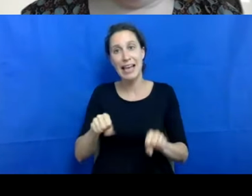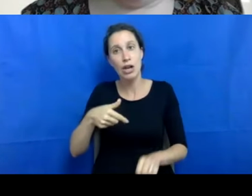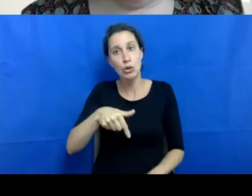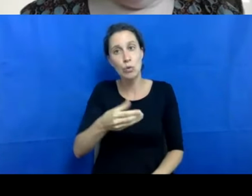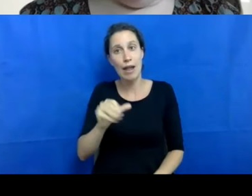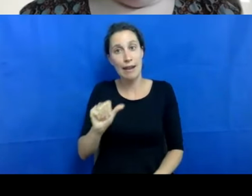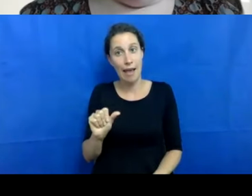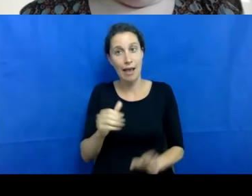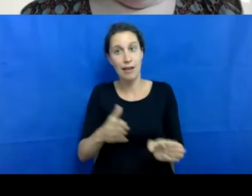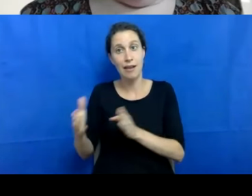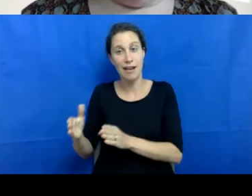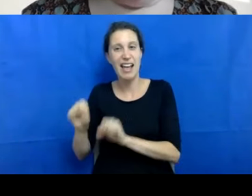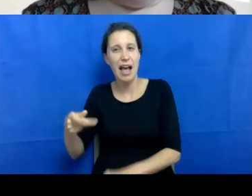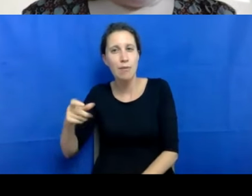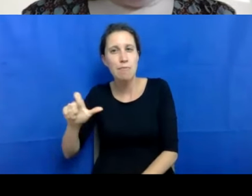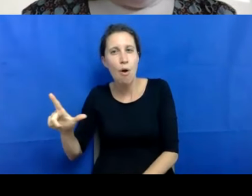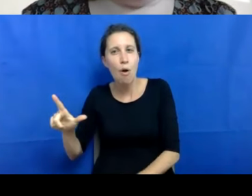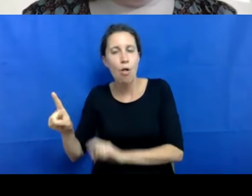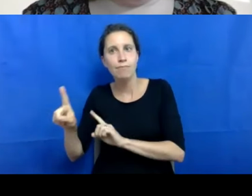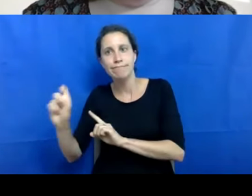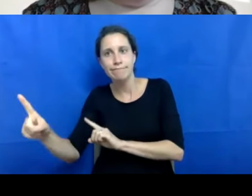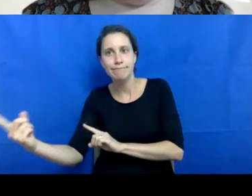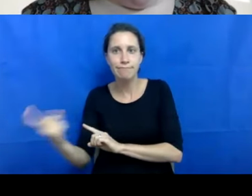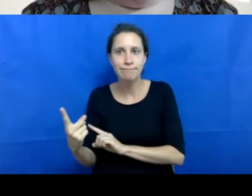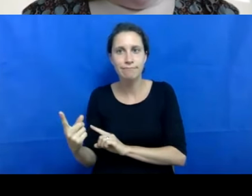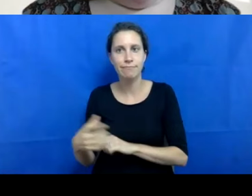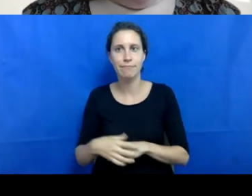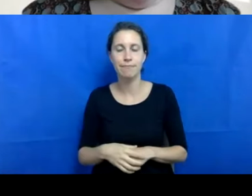In Zoom meeting, it's much more interactive.